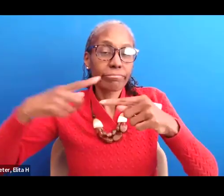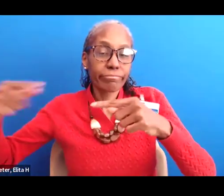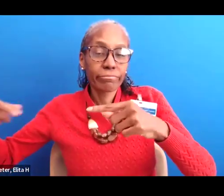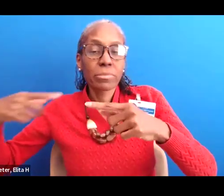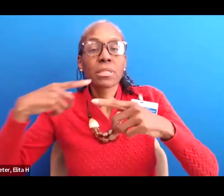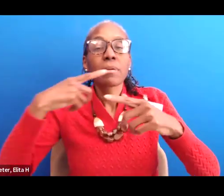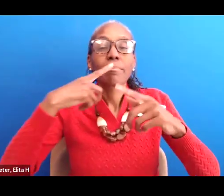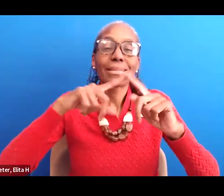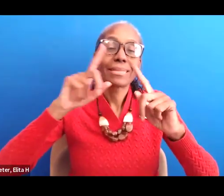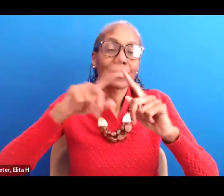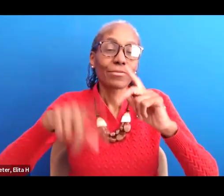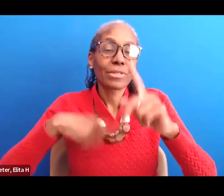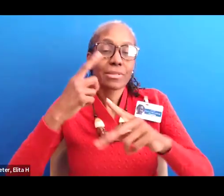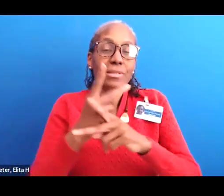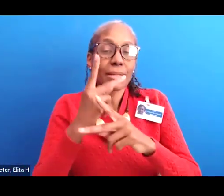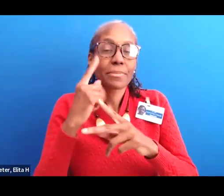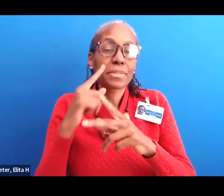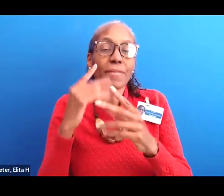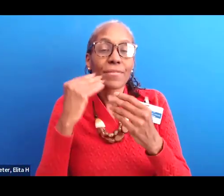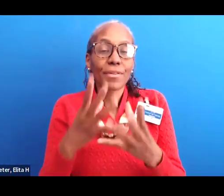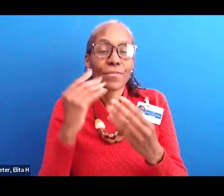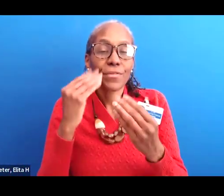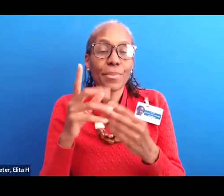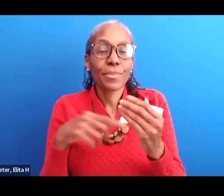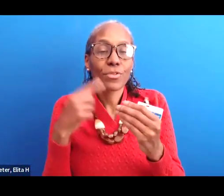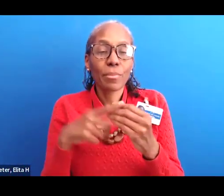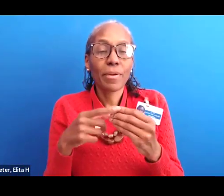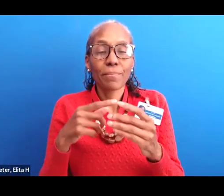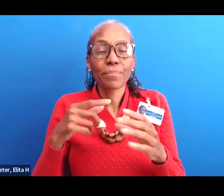different kinds of information about irrigating the suprapubic